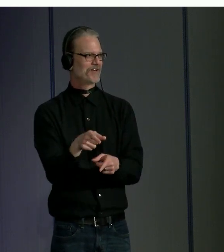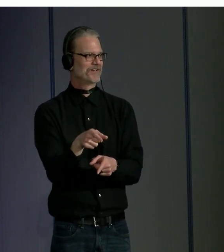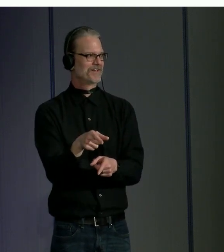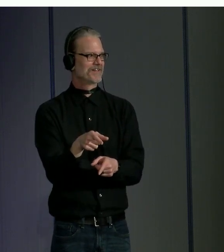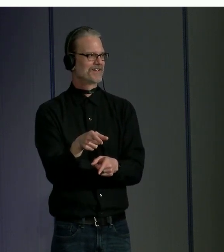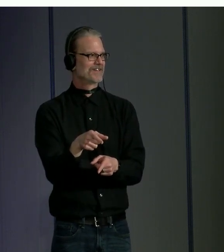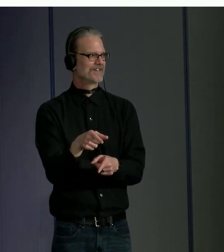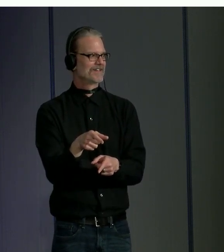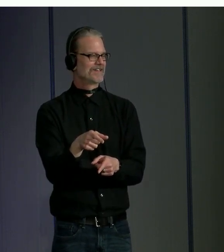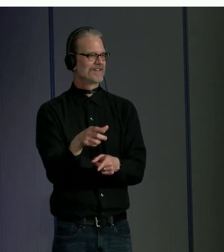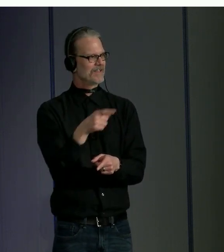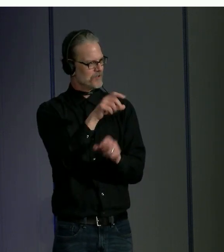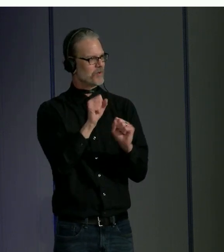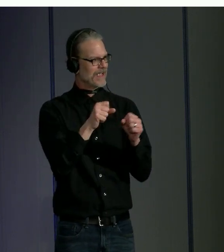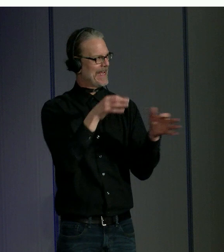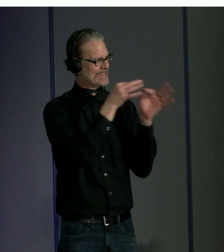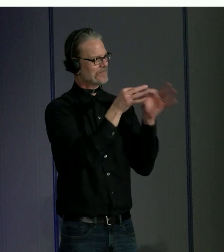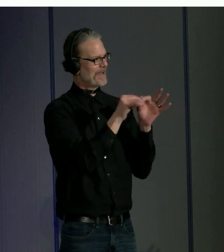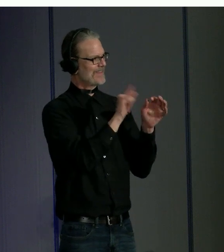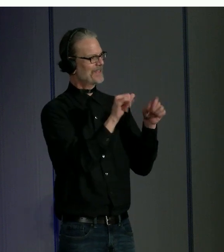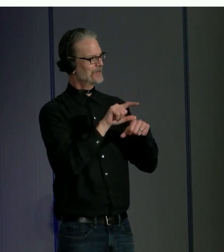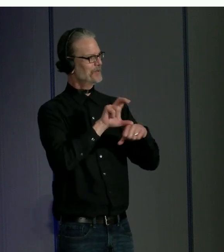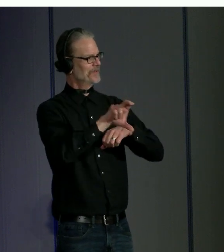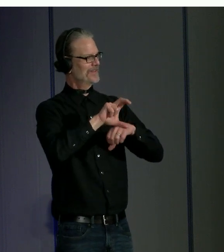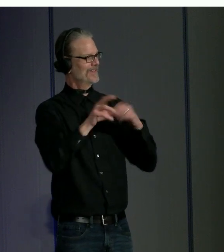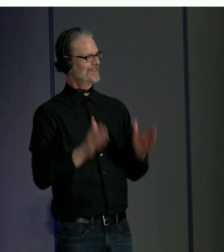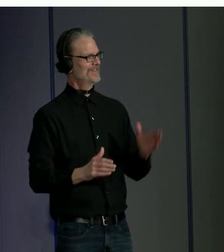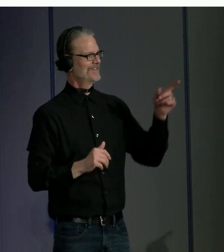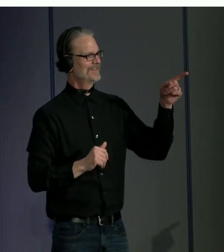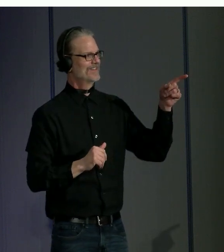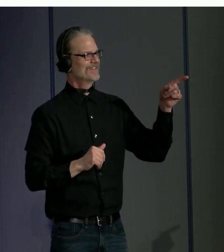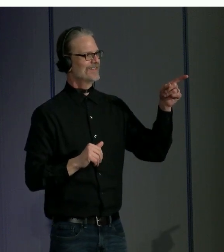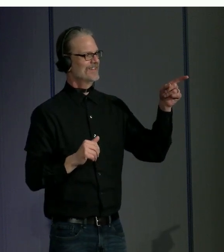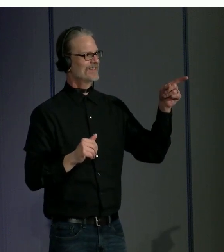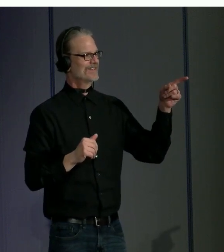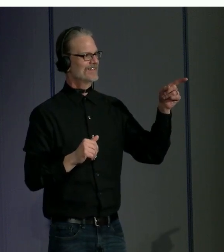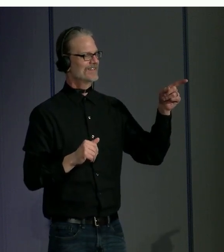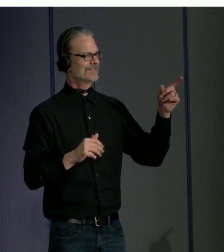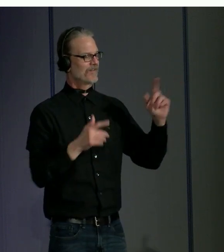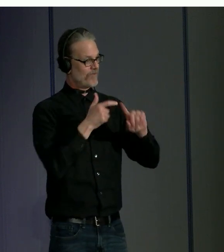talk about those value proposition from the point of view of an example that is as close